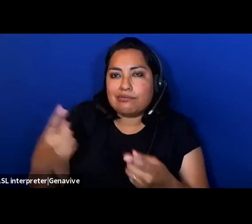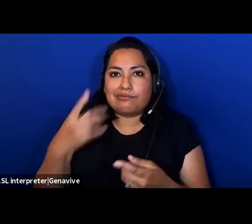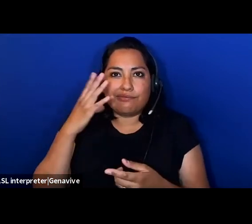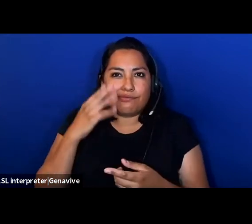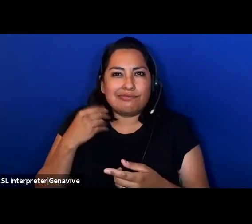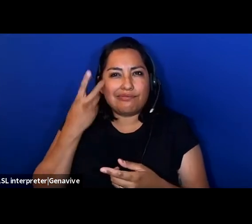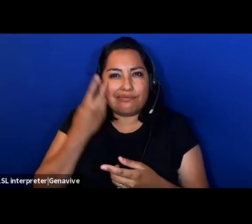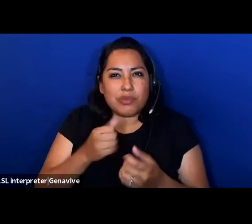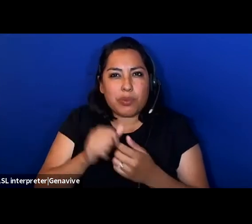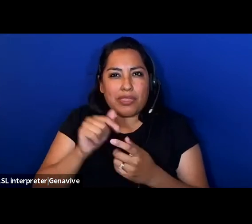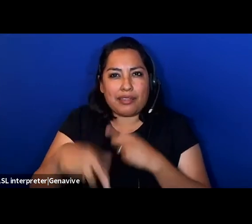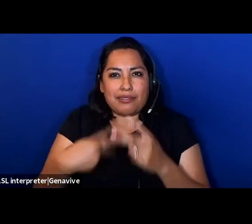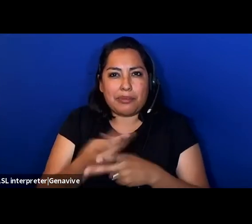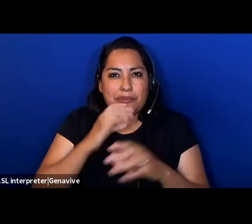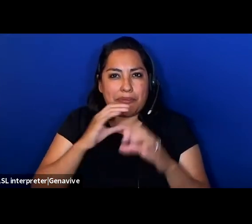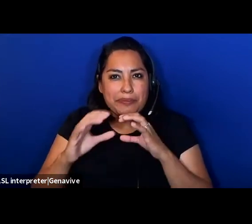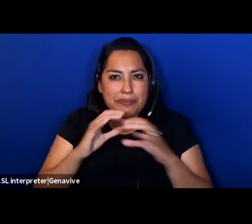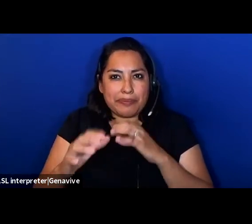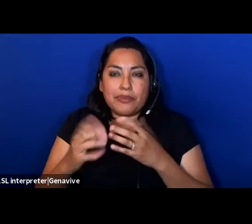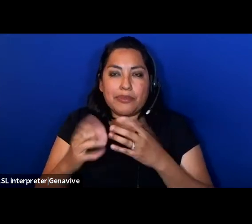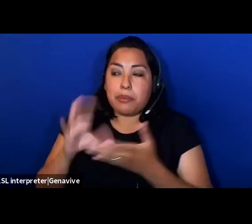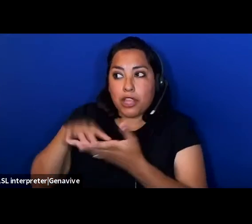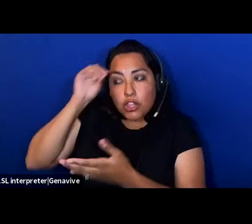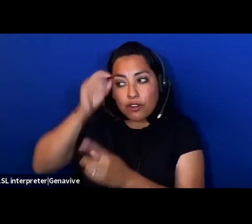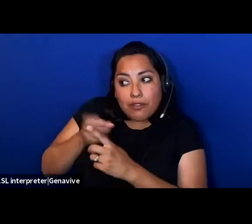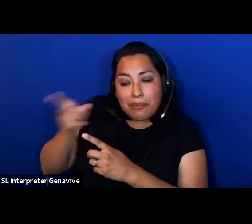So you may want to learn from them the first time if you have never done this before.